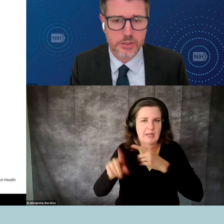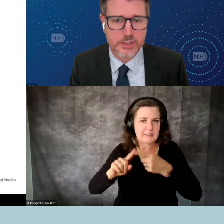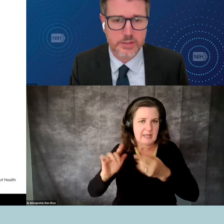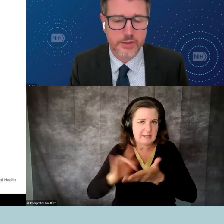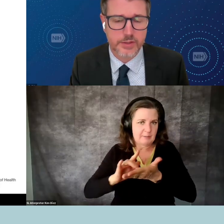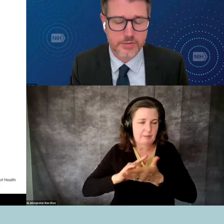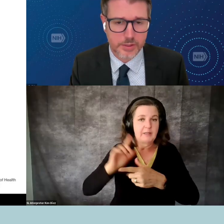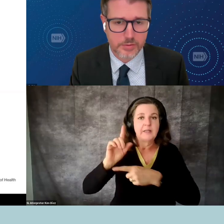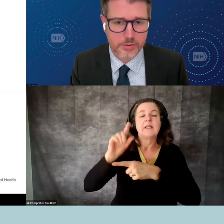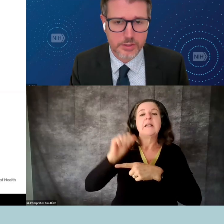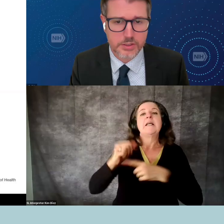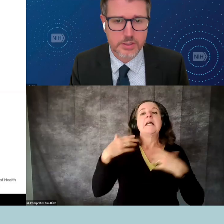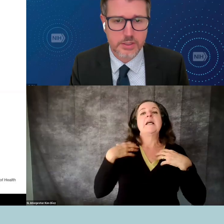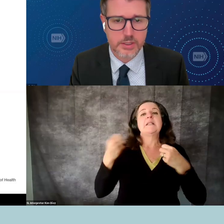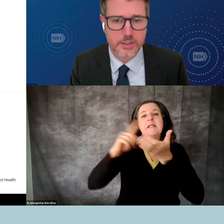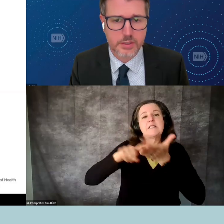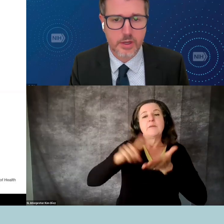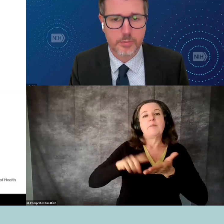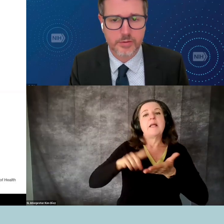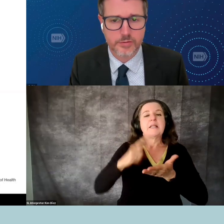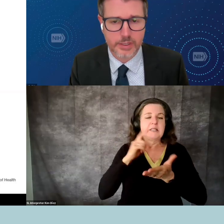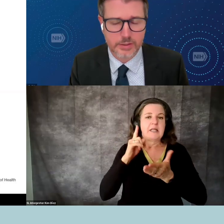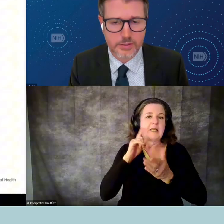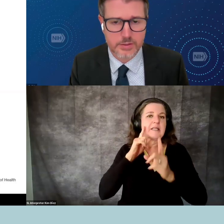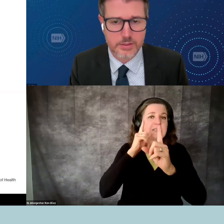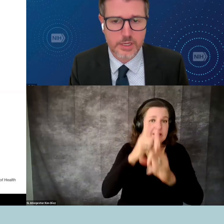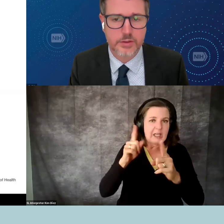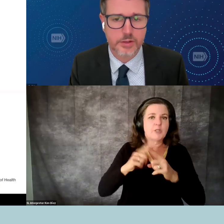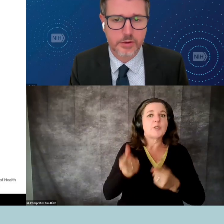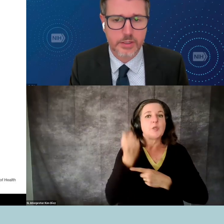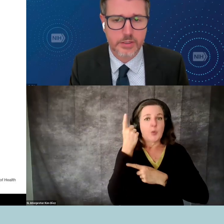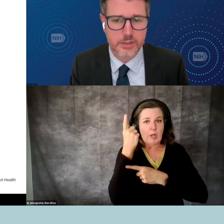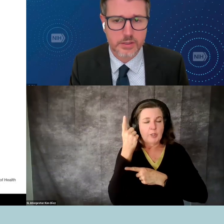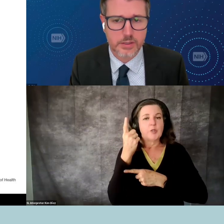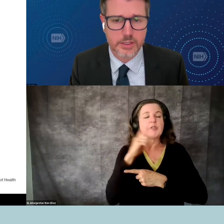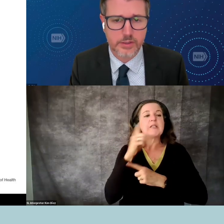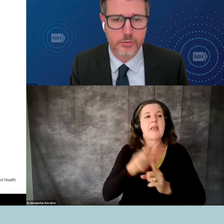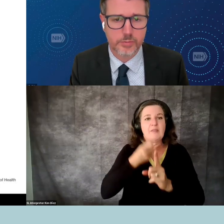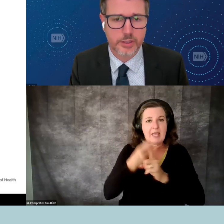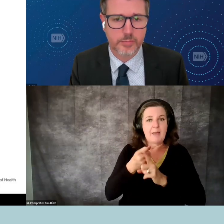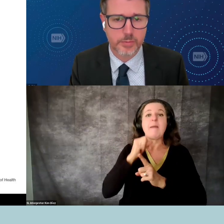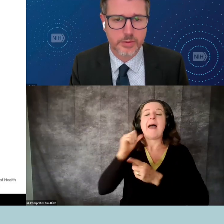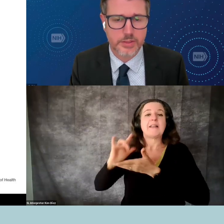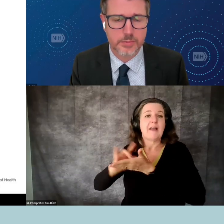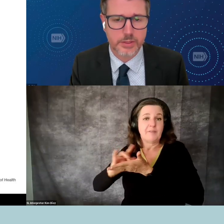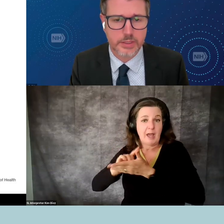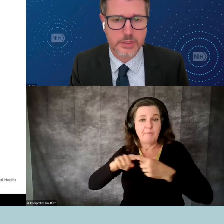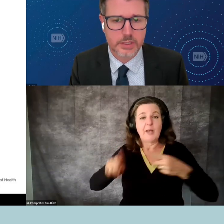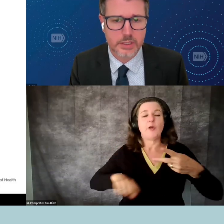and address the effects of medical conditions, non-medical factors, and their interaction on the health and well-being of people with disabilities.